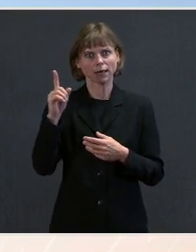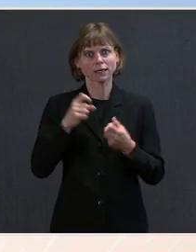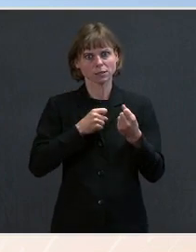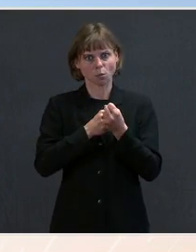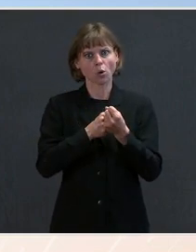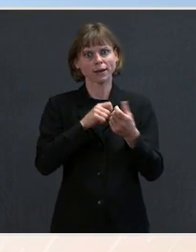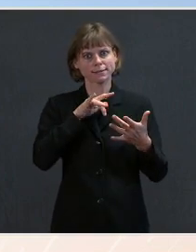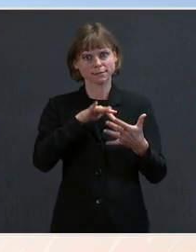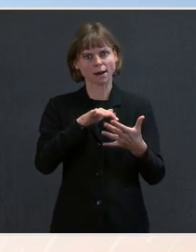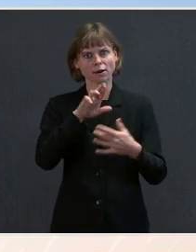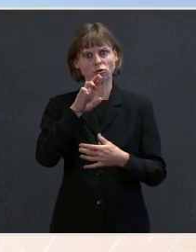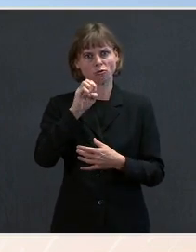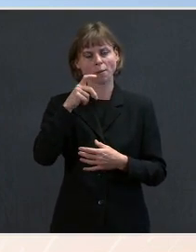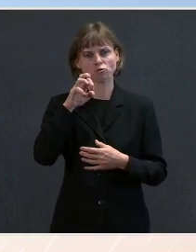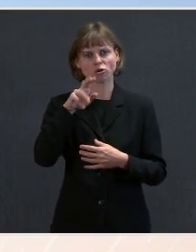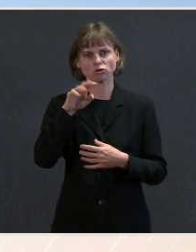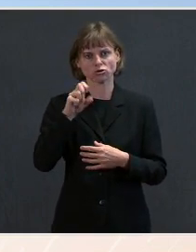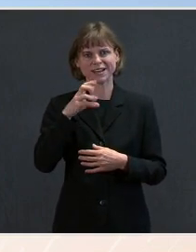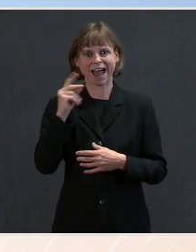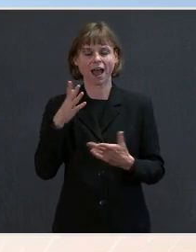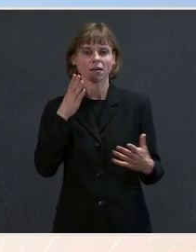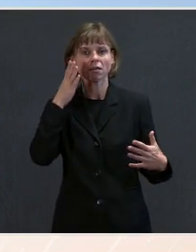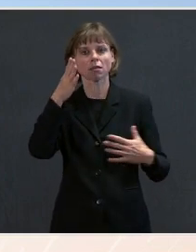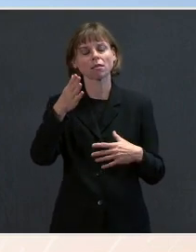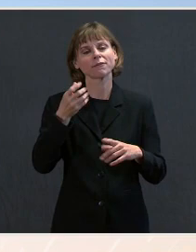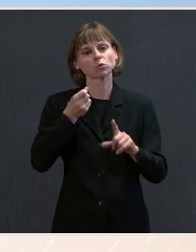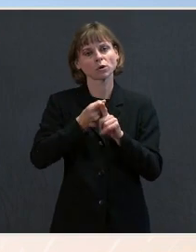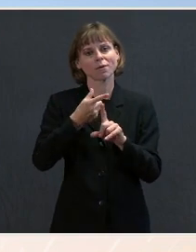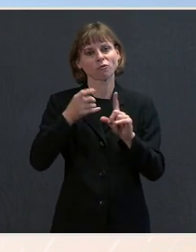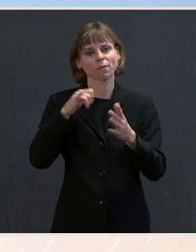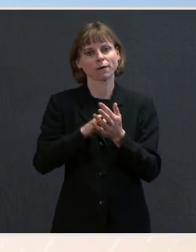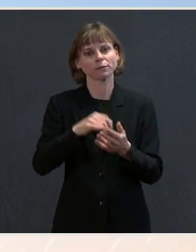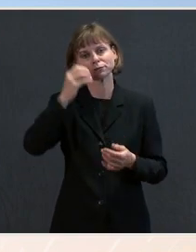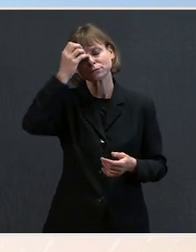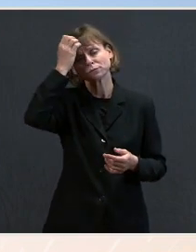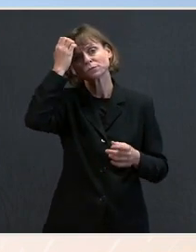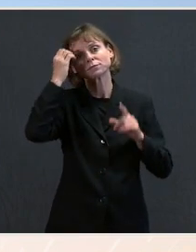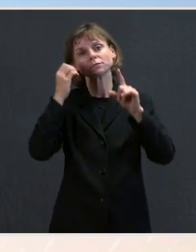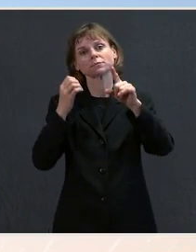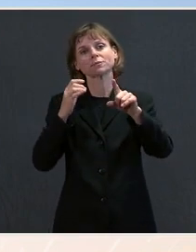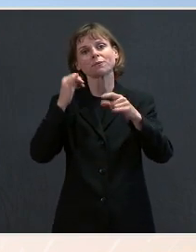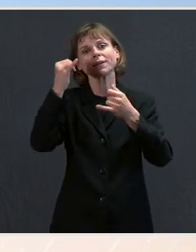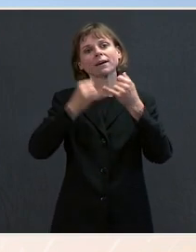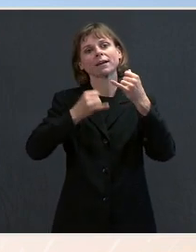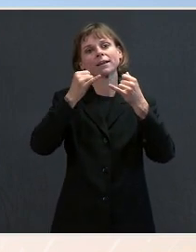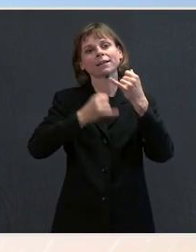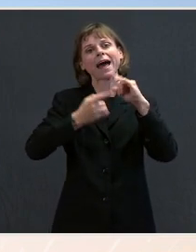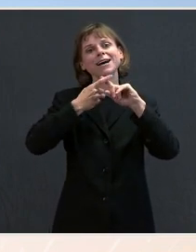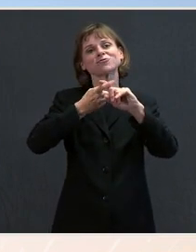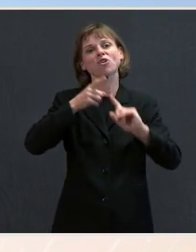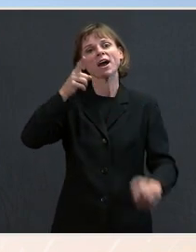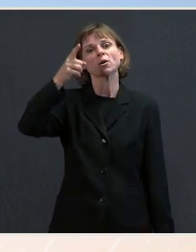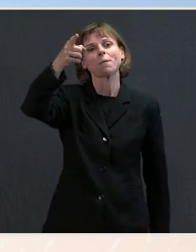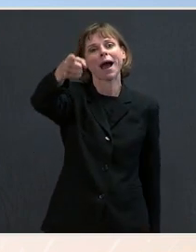and what the impact would be. The Press: Thank you, Jen. Ms. Psaki: Well, let me get just to the last -- our last friend back here, and then we'll -- yeah. The Press: Thank you.